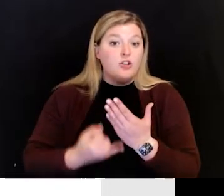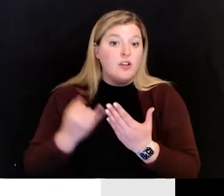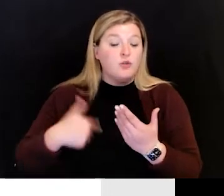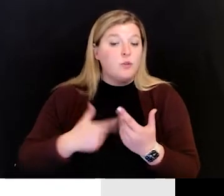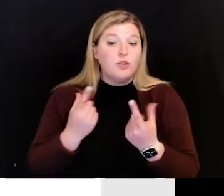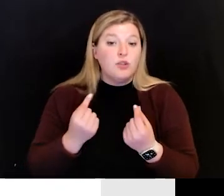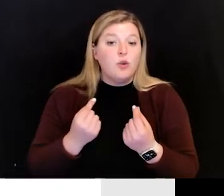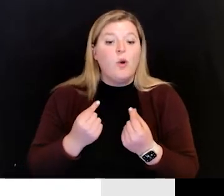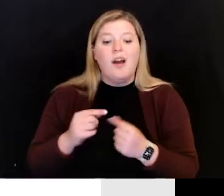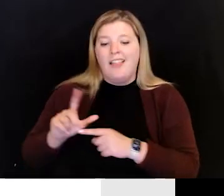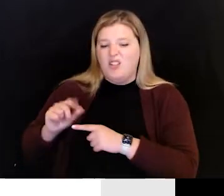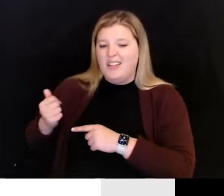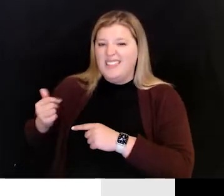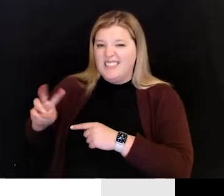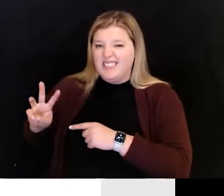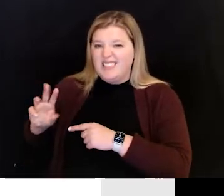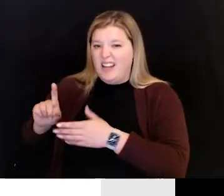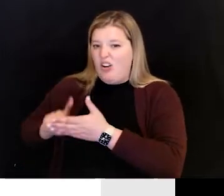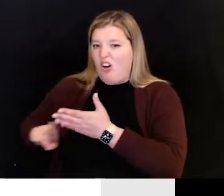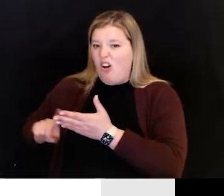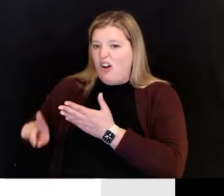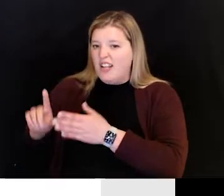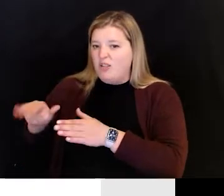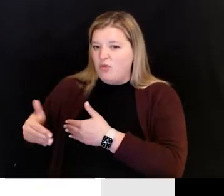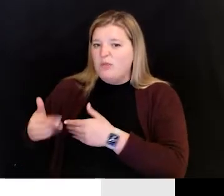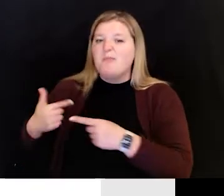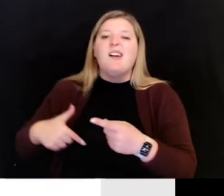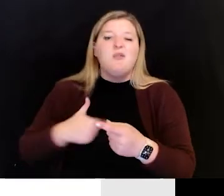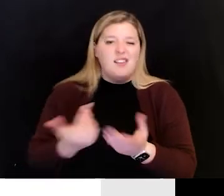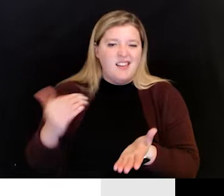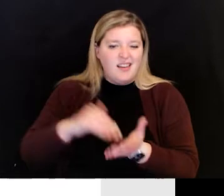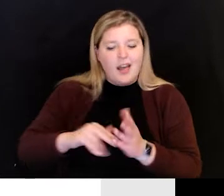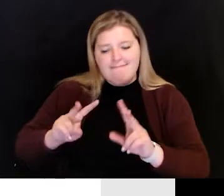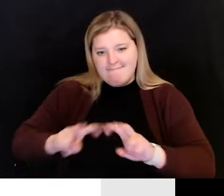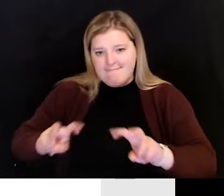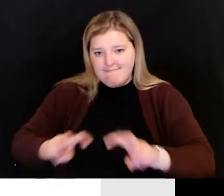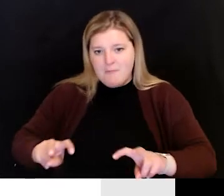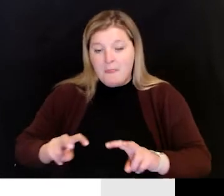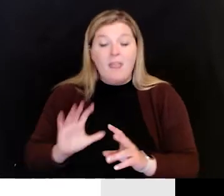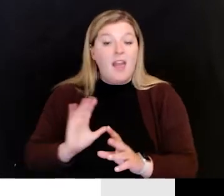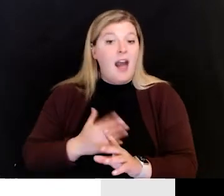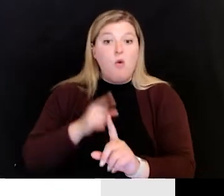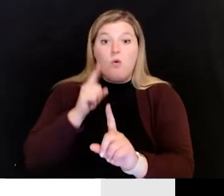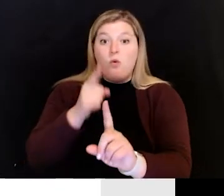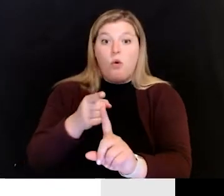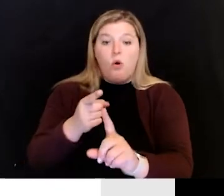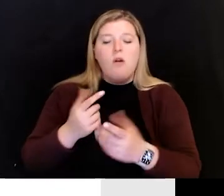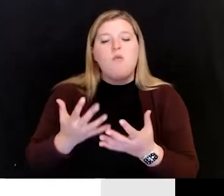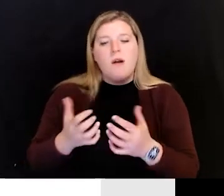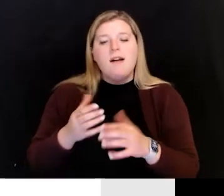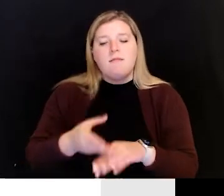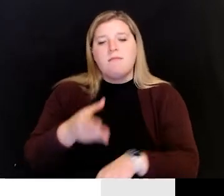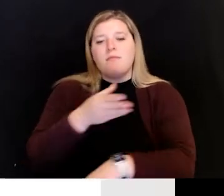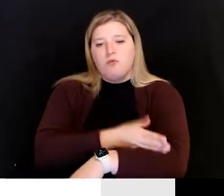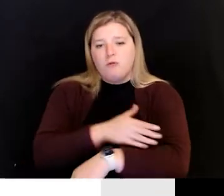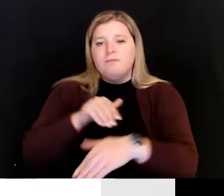And the main goal at that point was explicitly to improve the accessibility of the application.